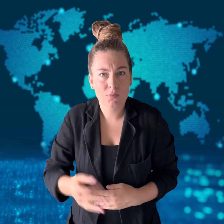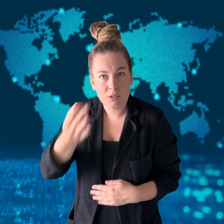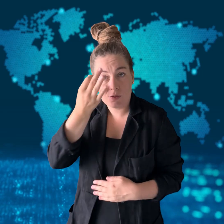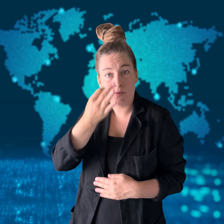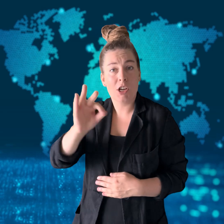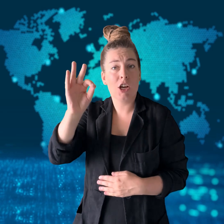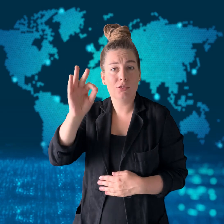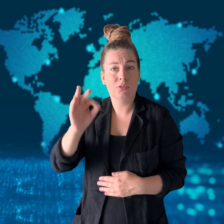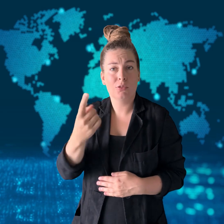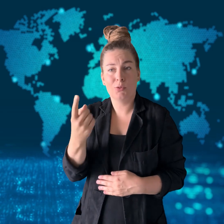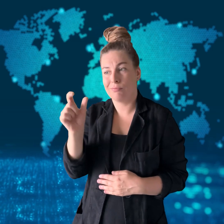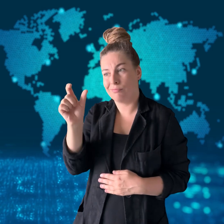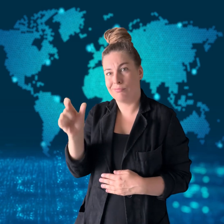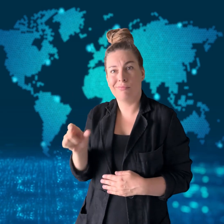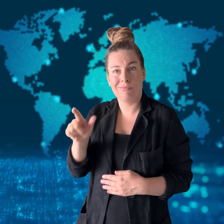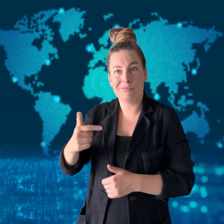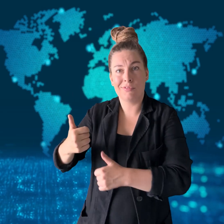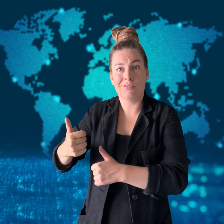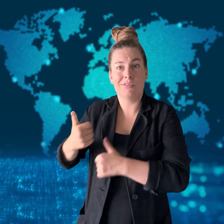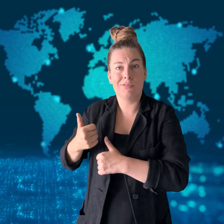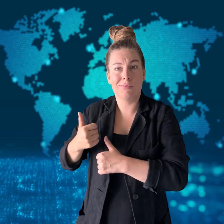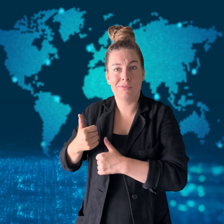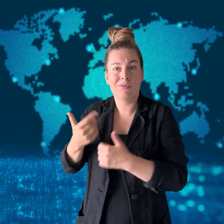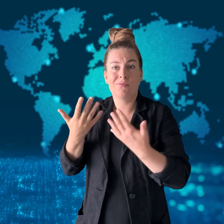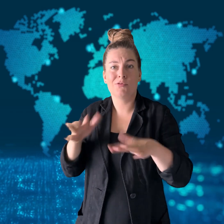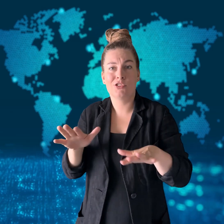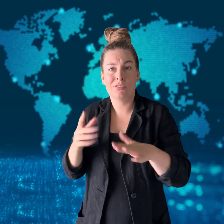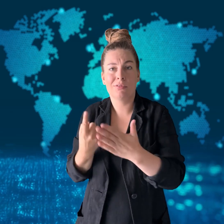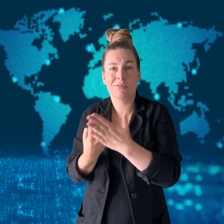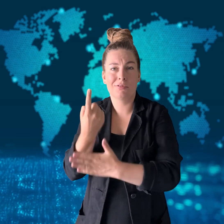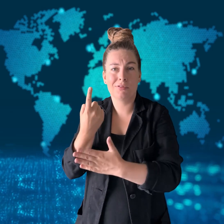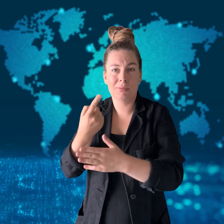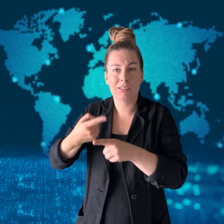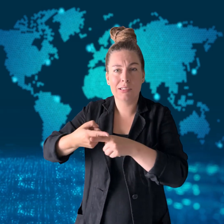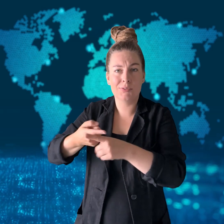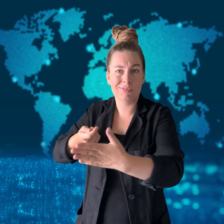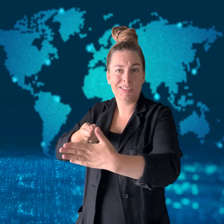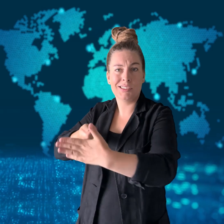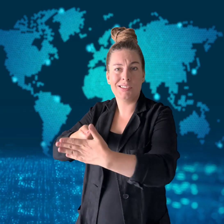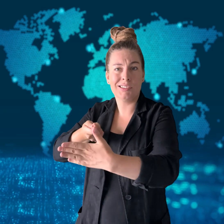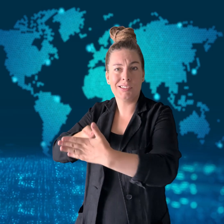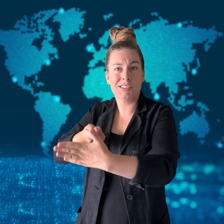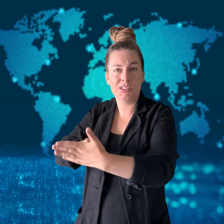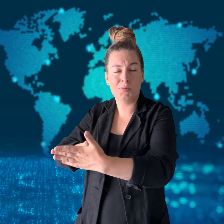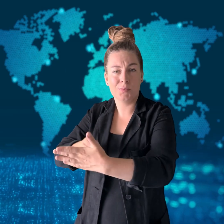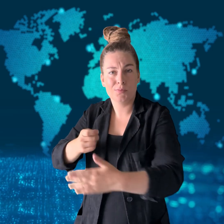Soldier stabbed in Paris